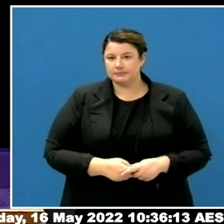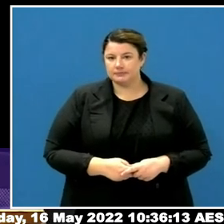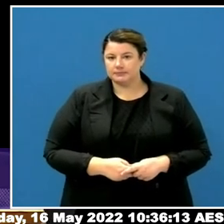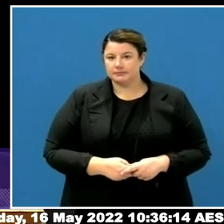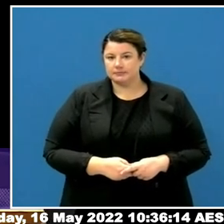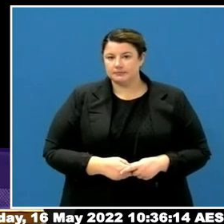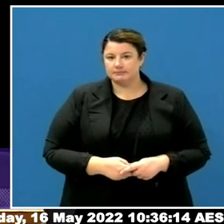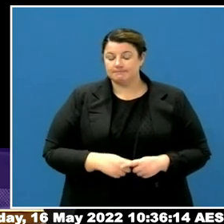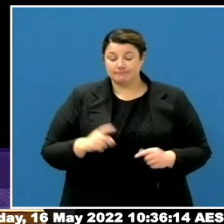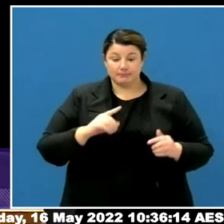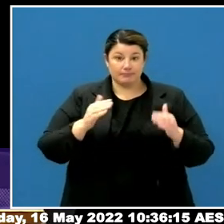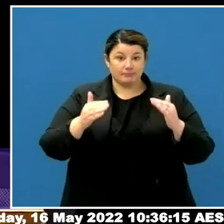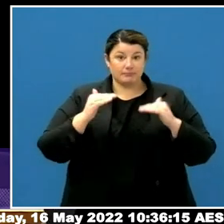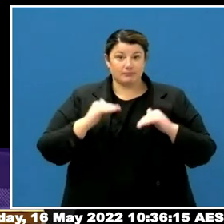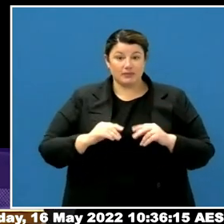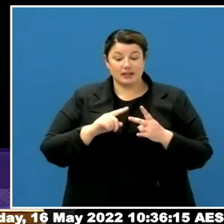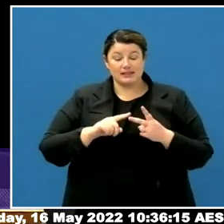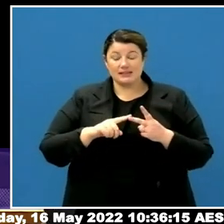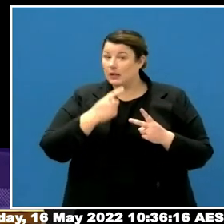Let me now move to the second witness for today, Lilly.